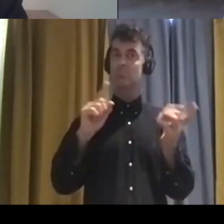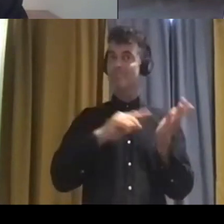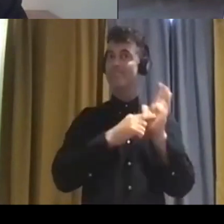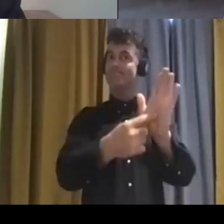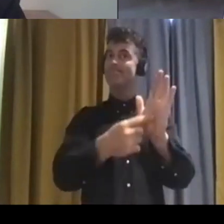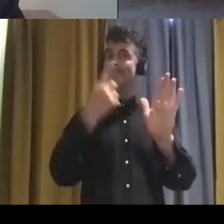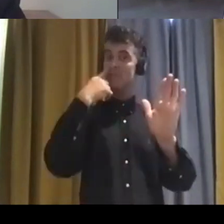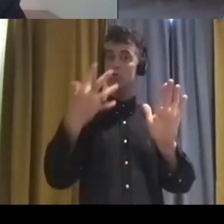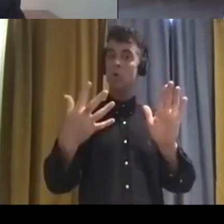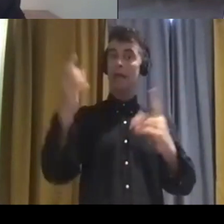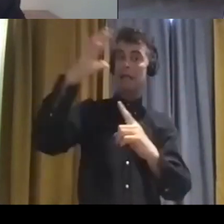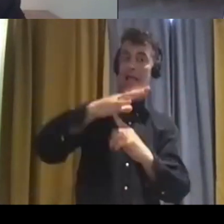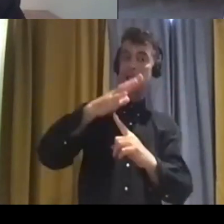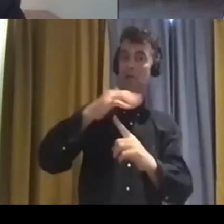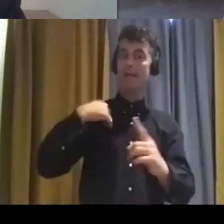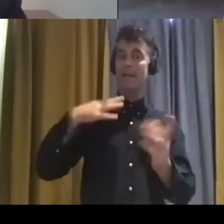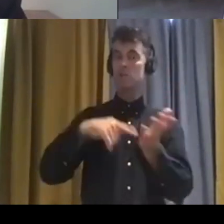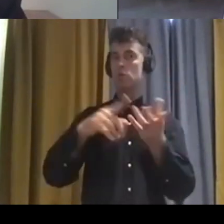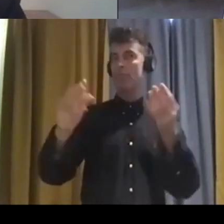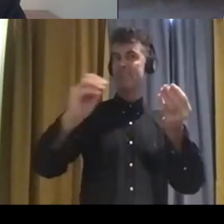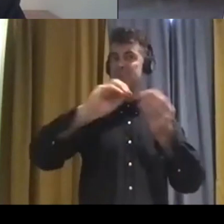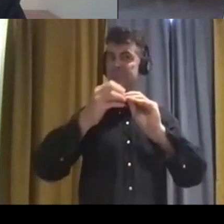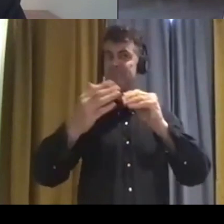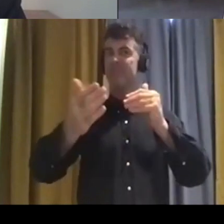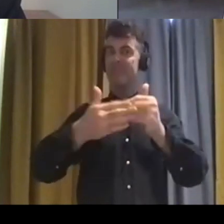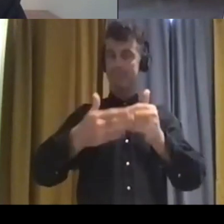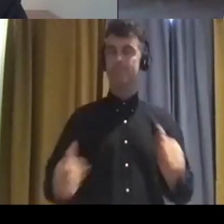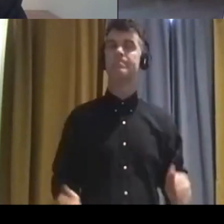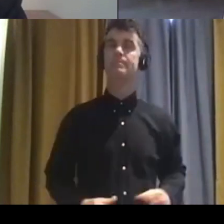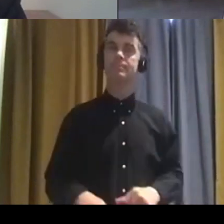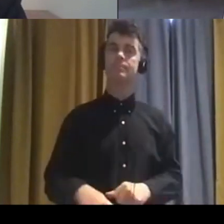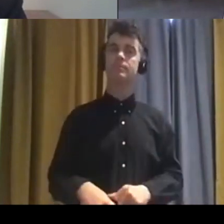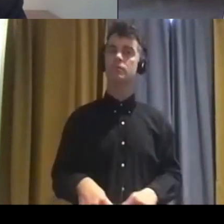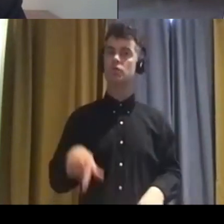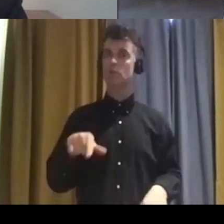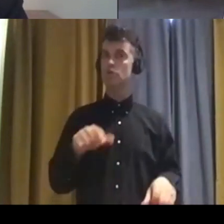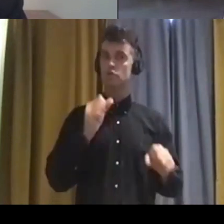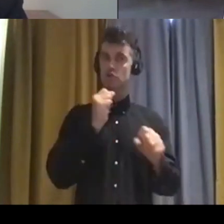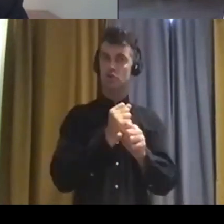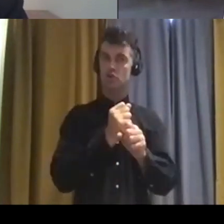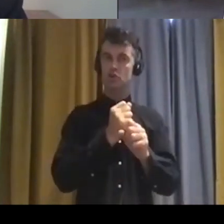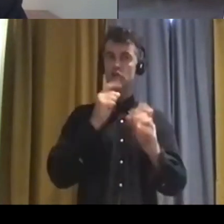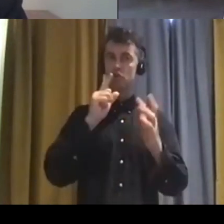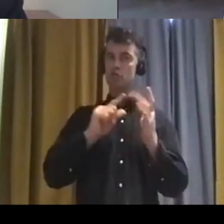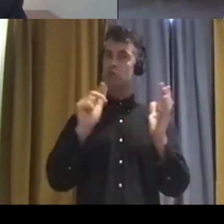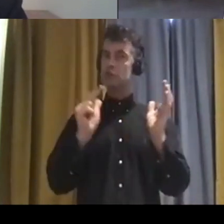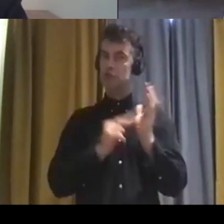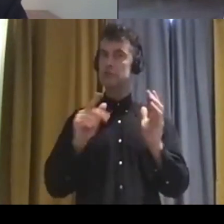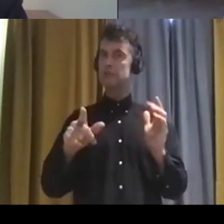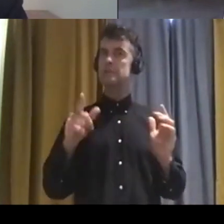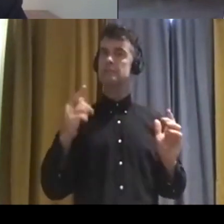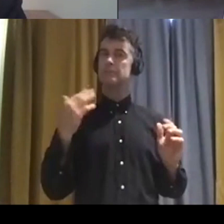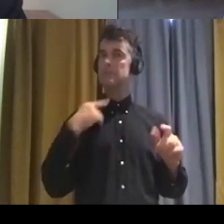areas that we need to address. So The GIIN as I mentioned before has done a report recently